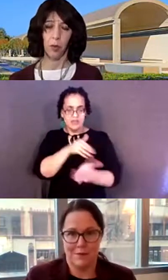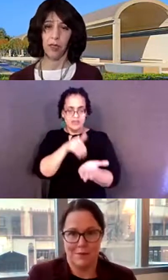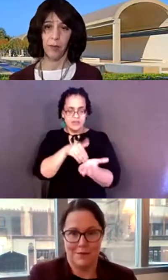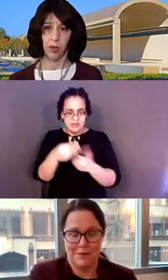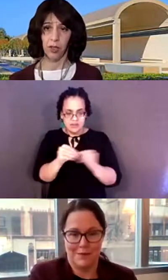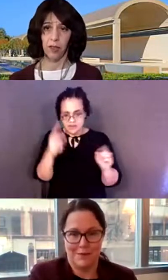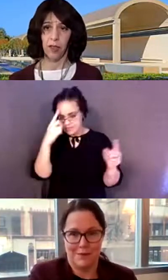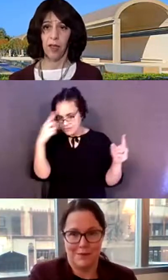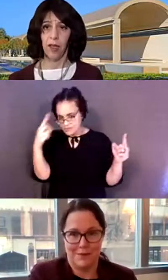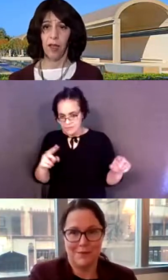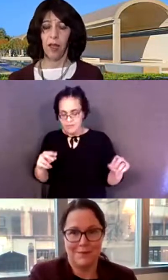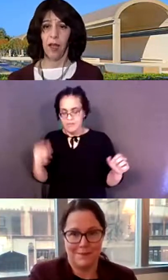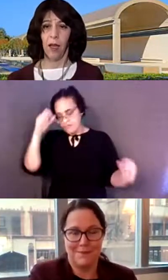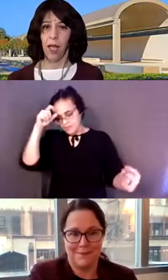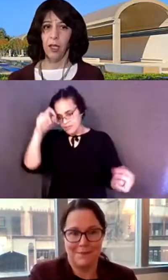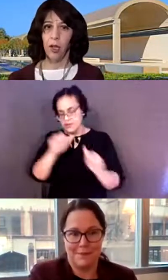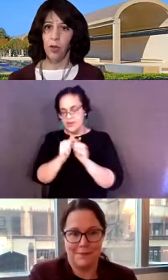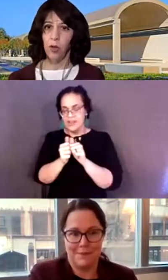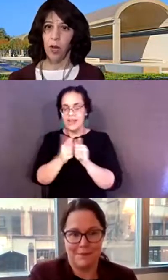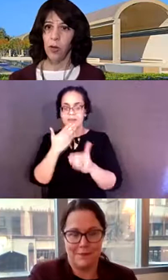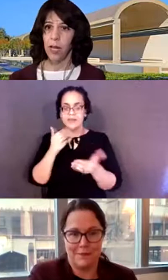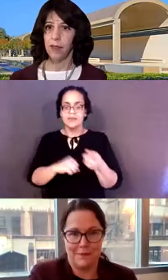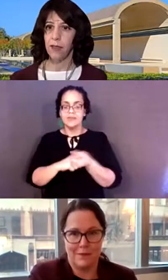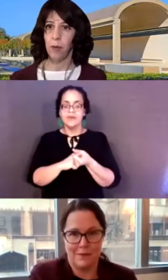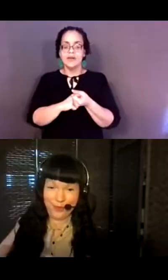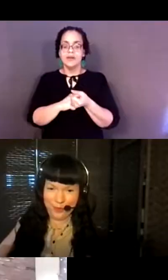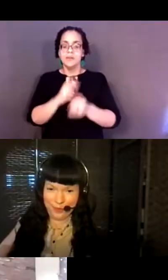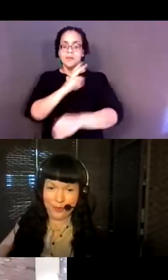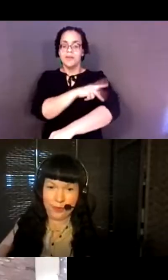this patient?